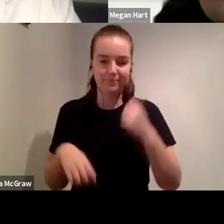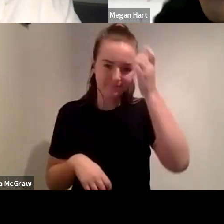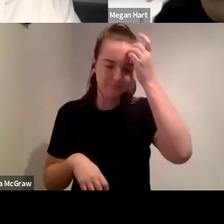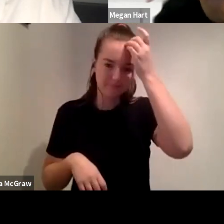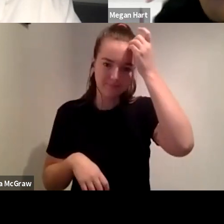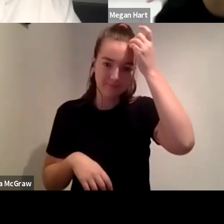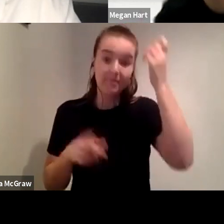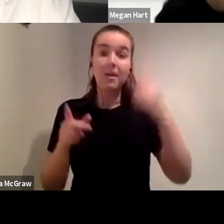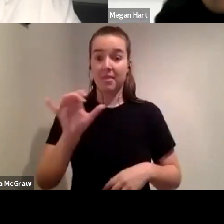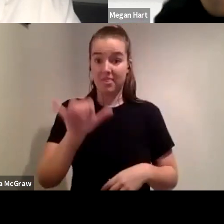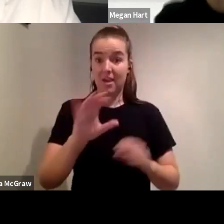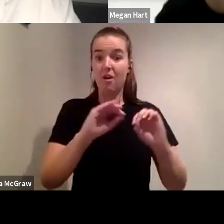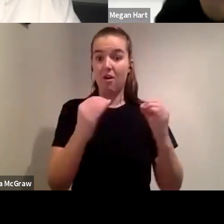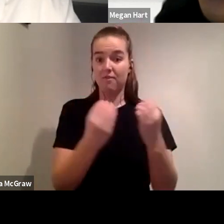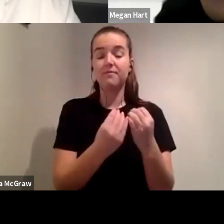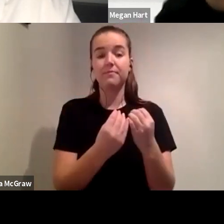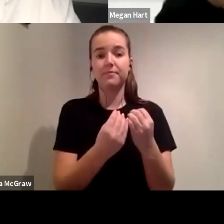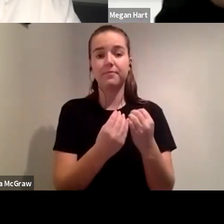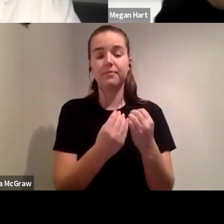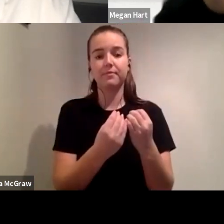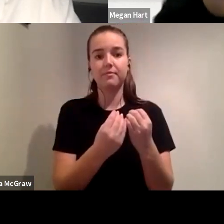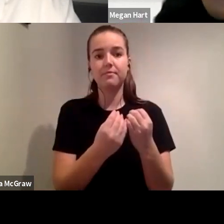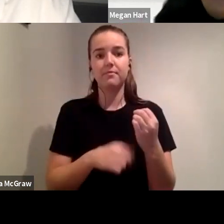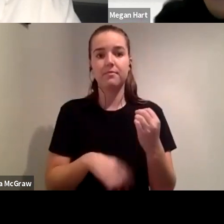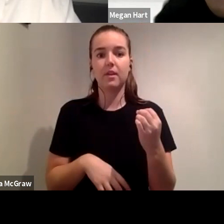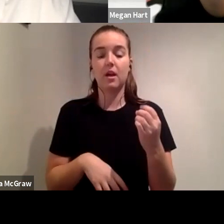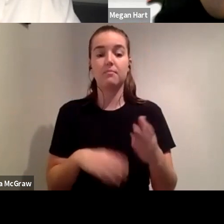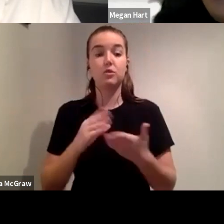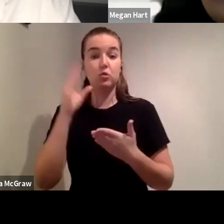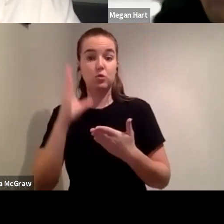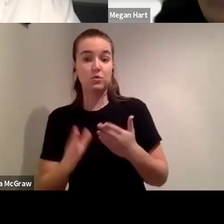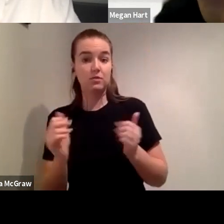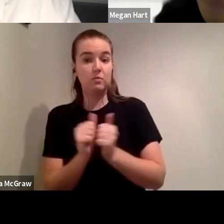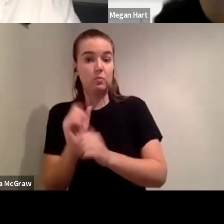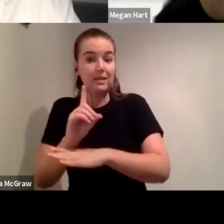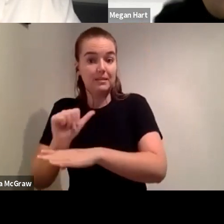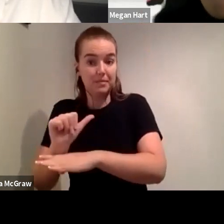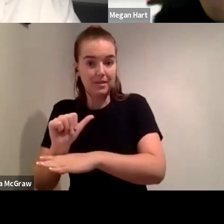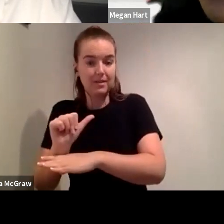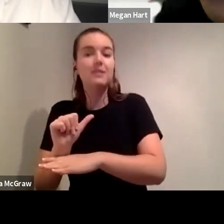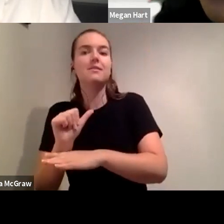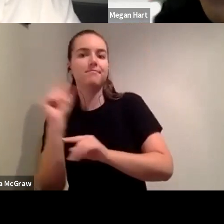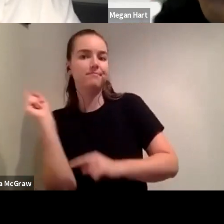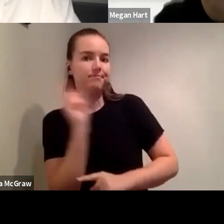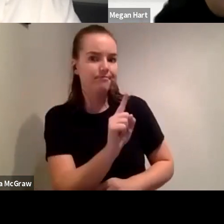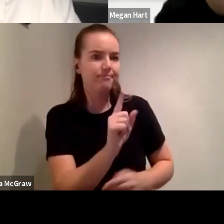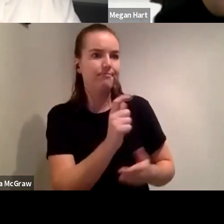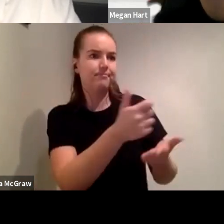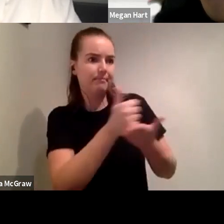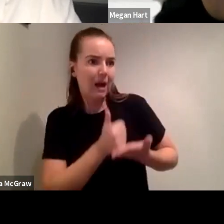They all have their own term.